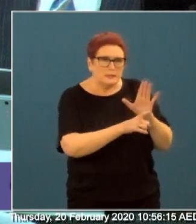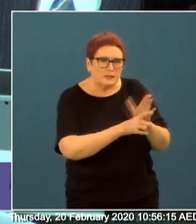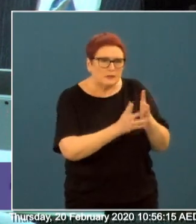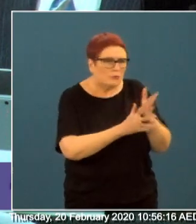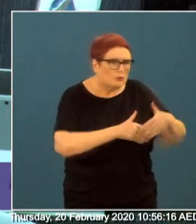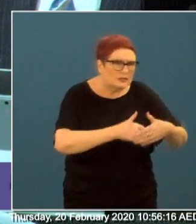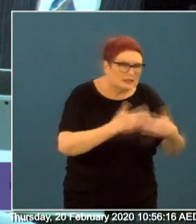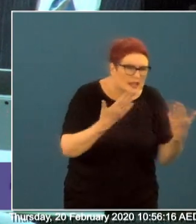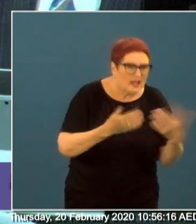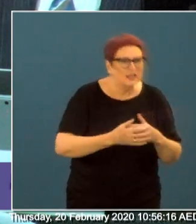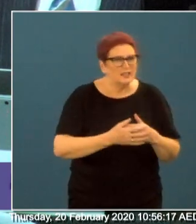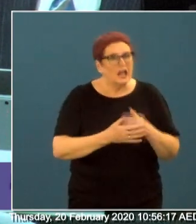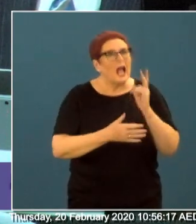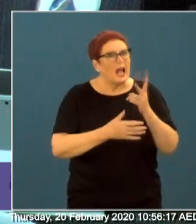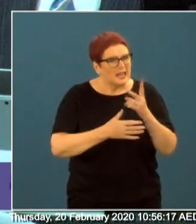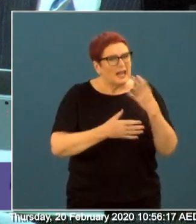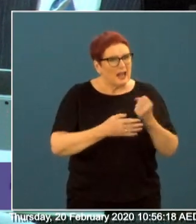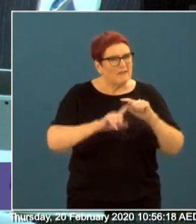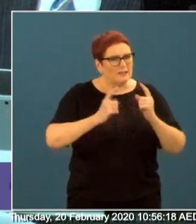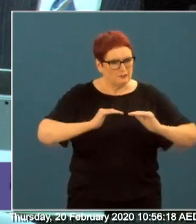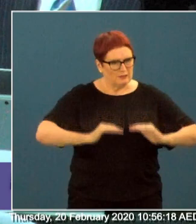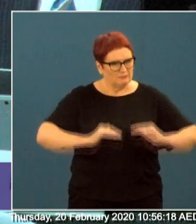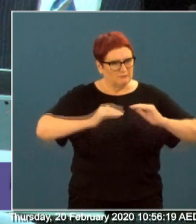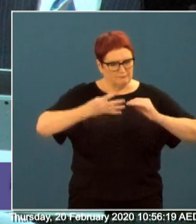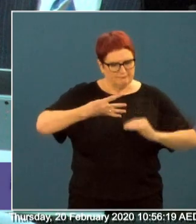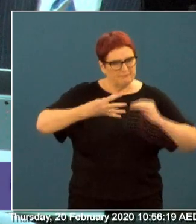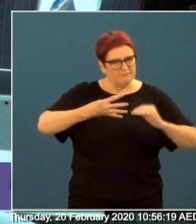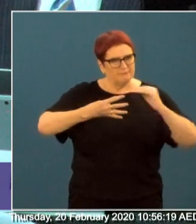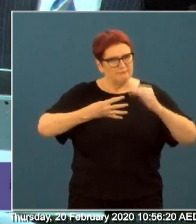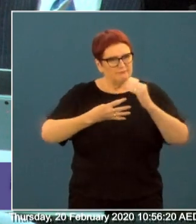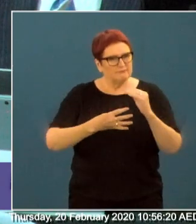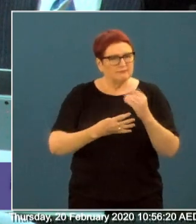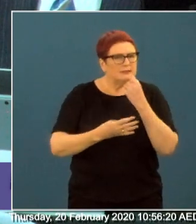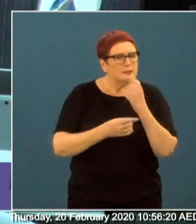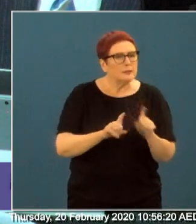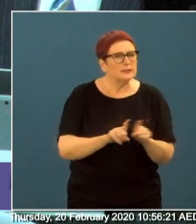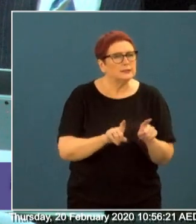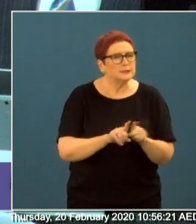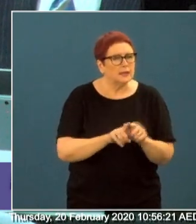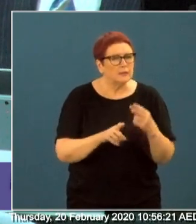ranging from mild to profound. That's correct. Is that a similar type of exercise in looking at gradation of